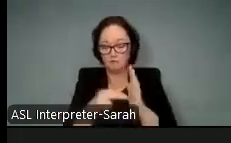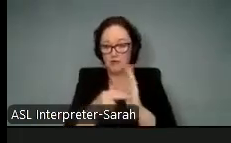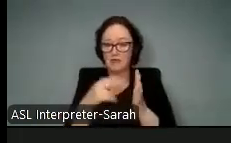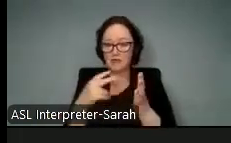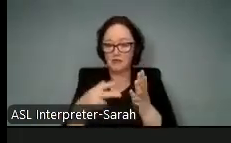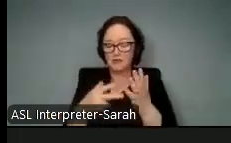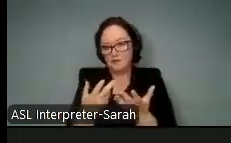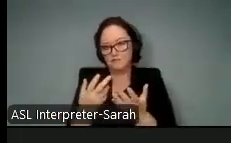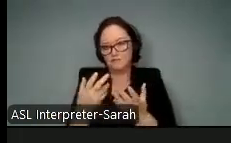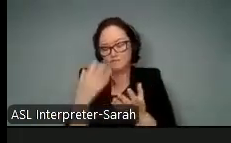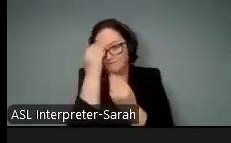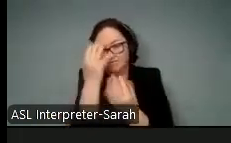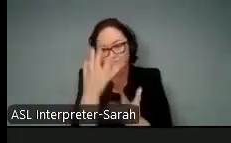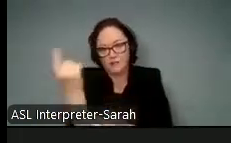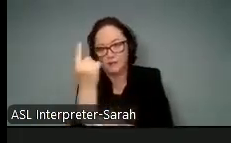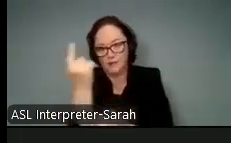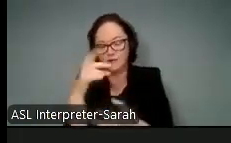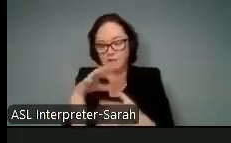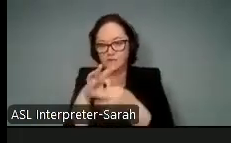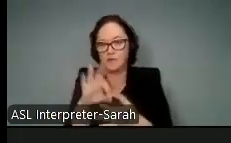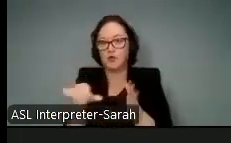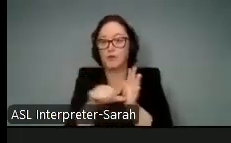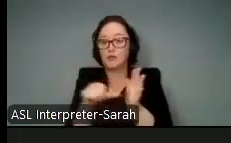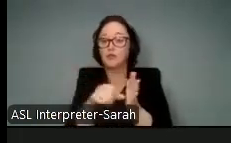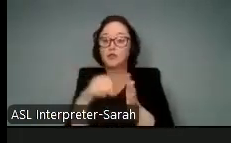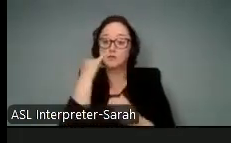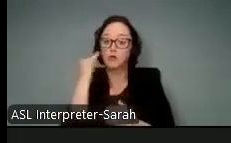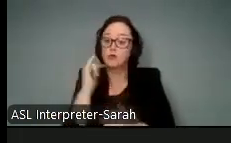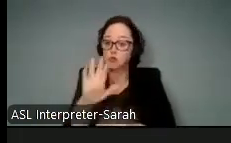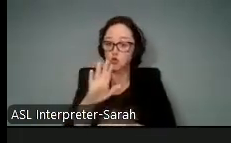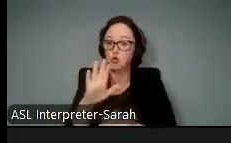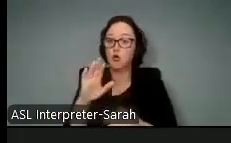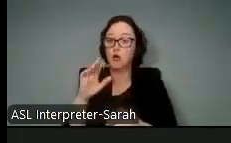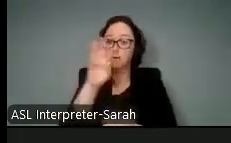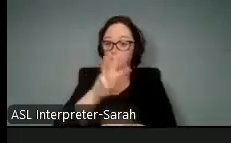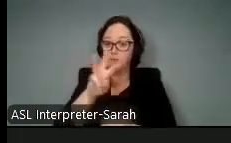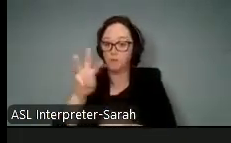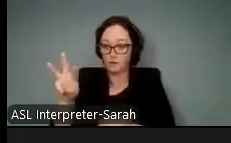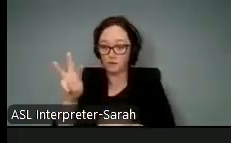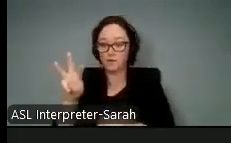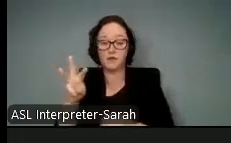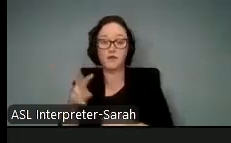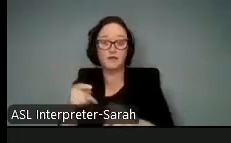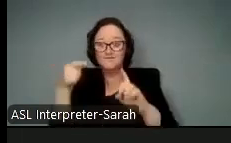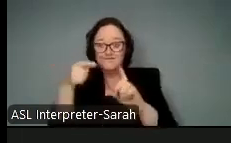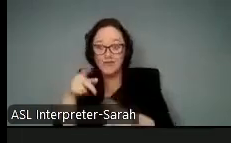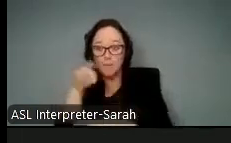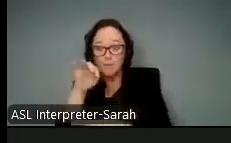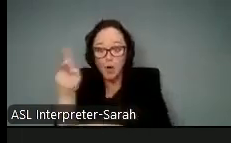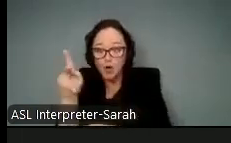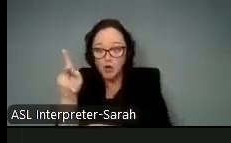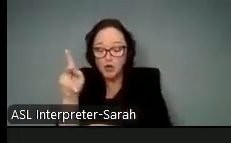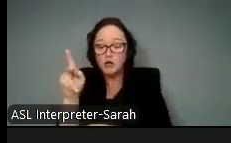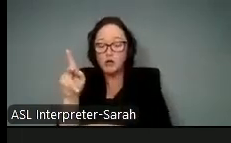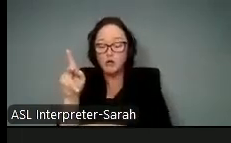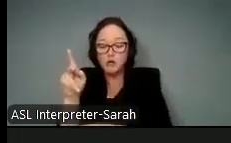If your page is about a park inside your district and the content on the page is about features of the park